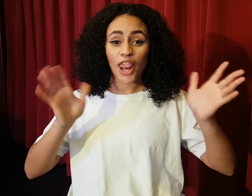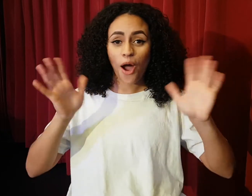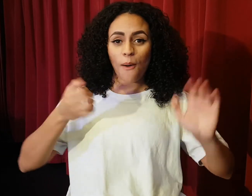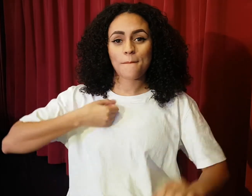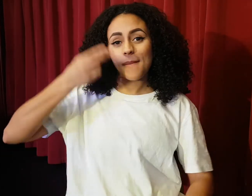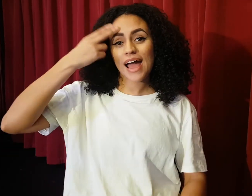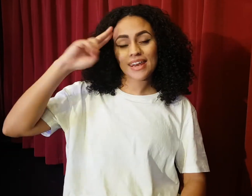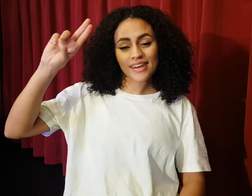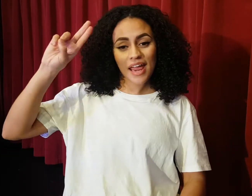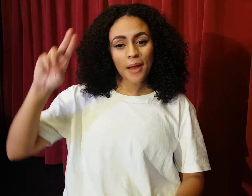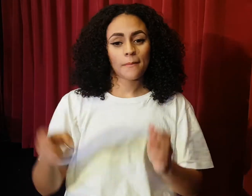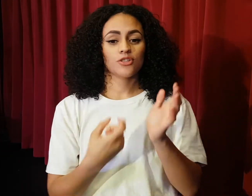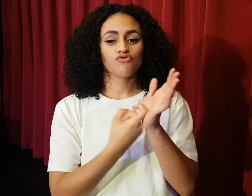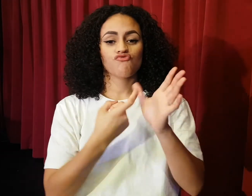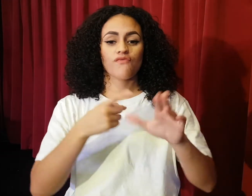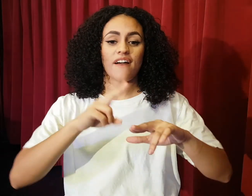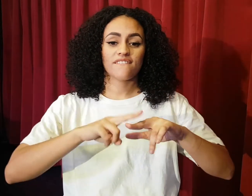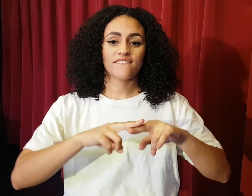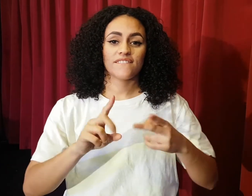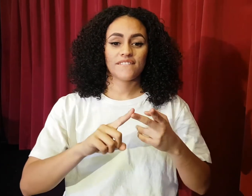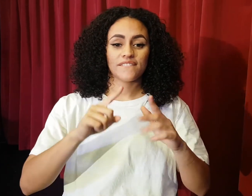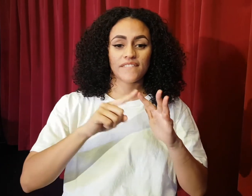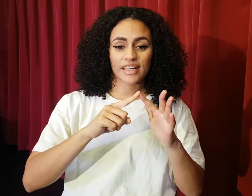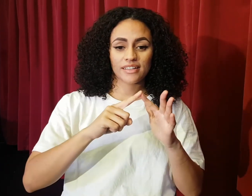Hello! My name is Raffie.